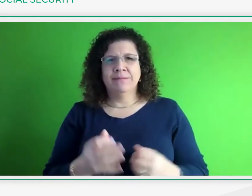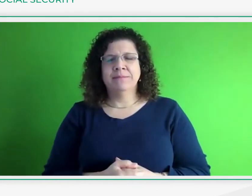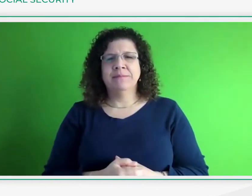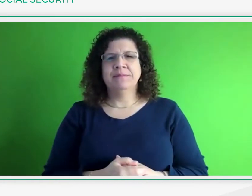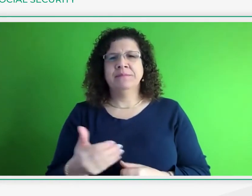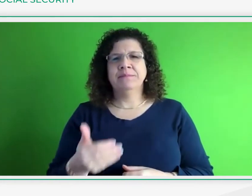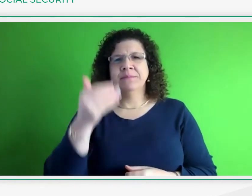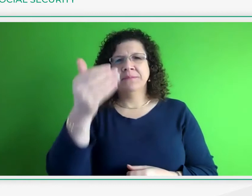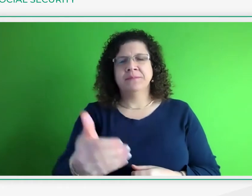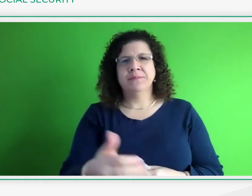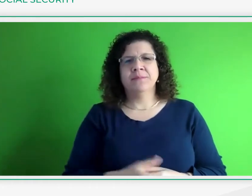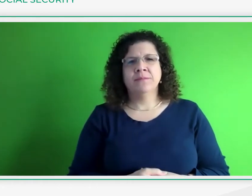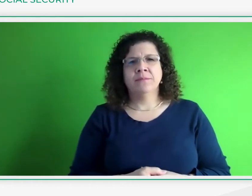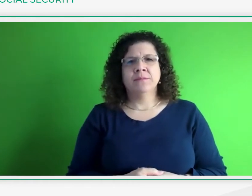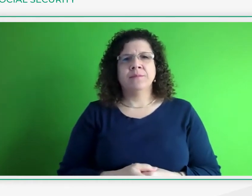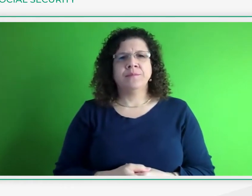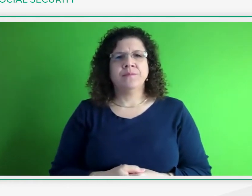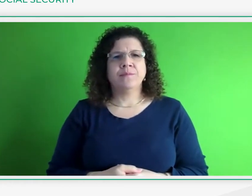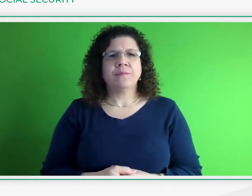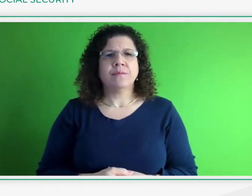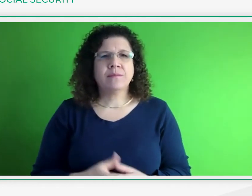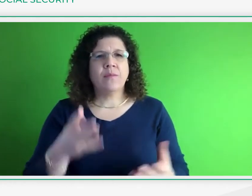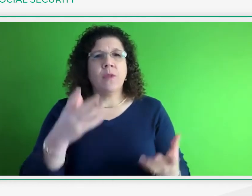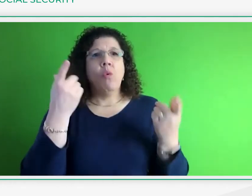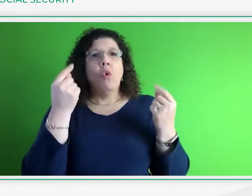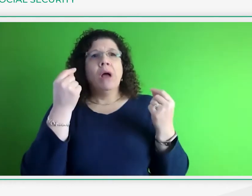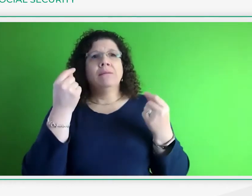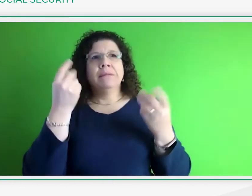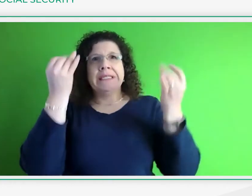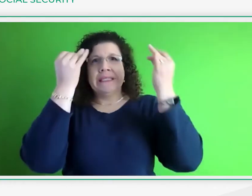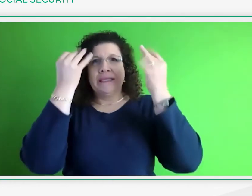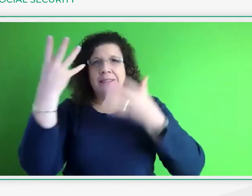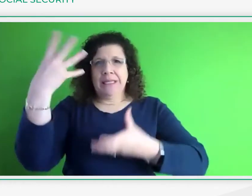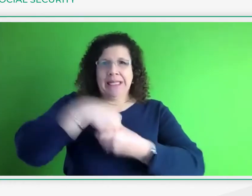It's basically individual decision-making based on your circumstances.